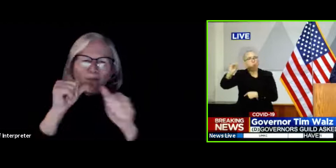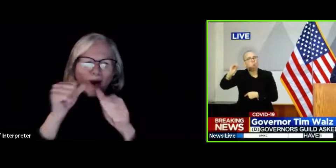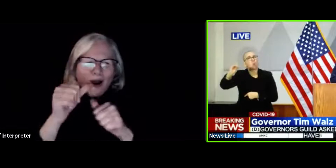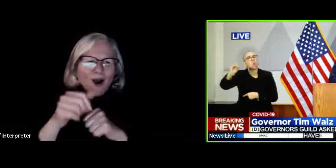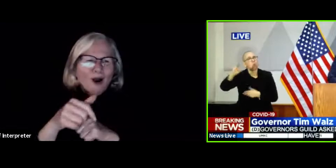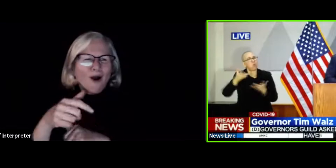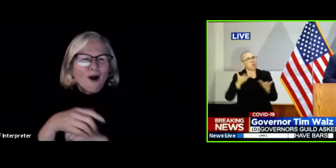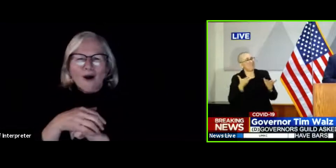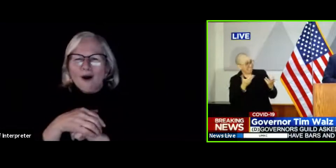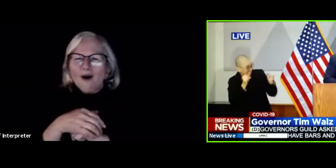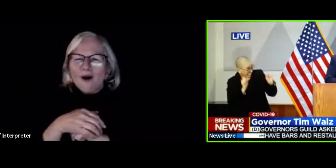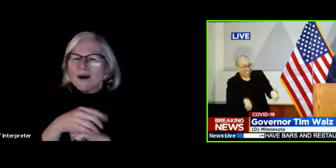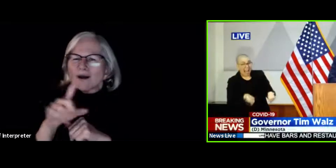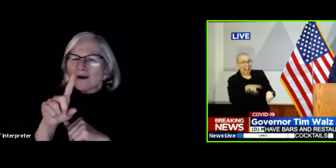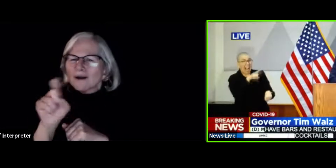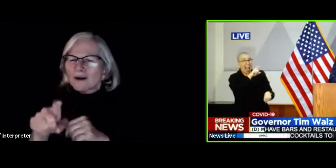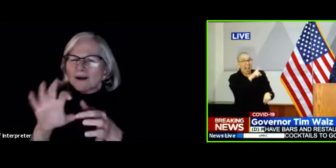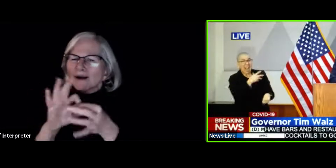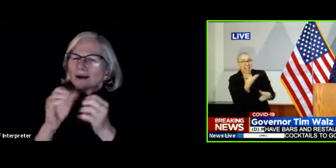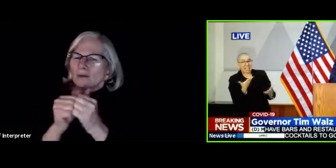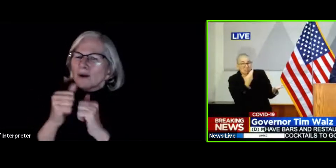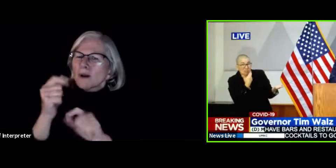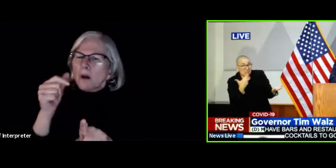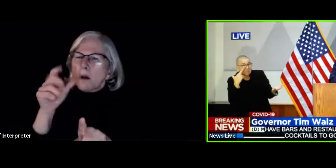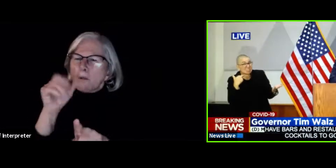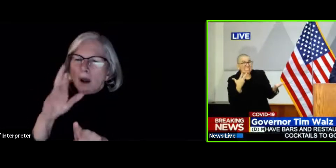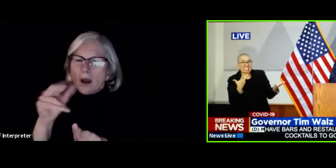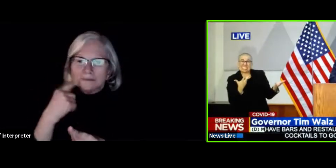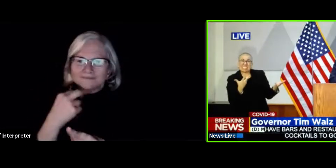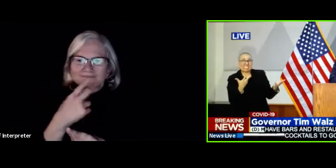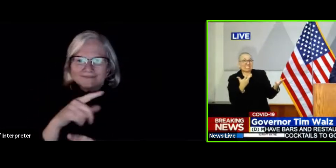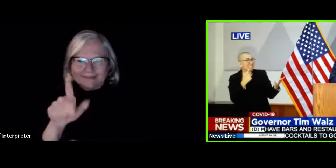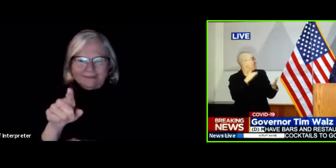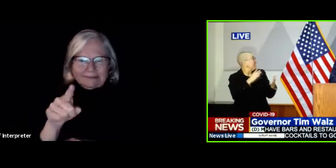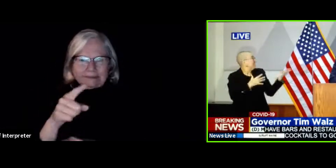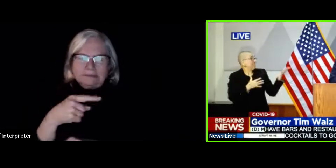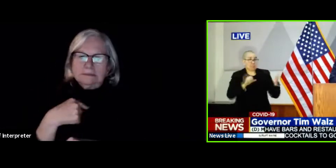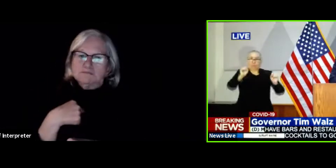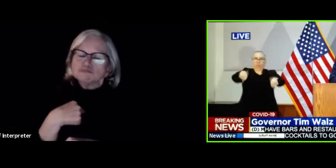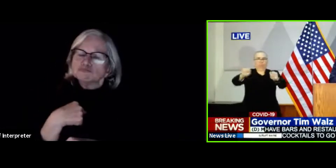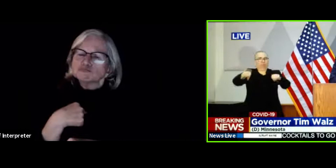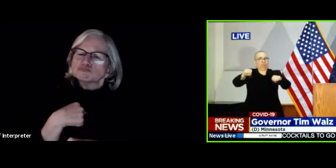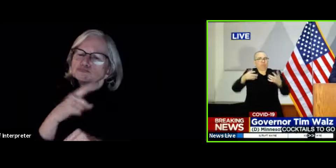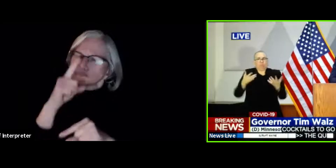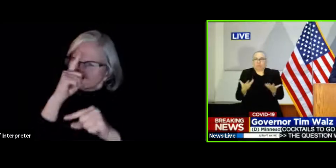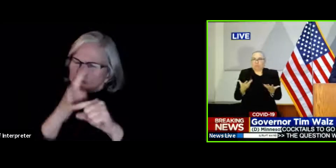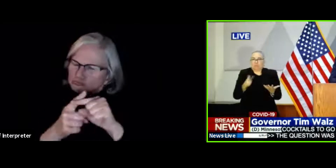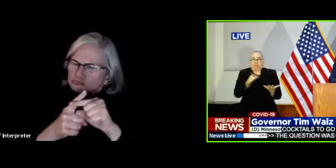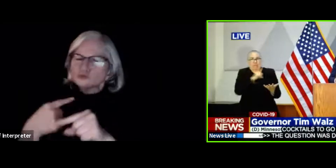RESTAURANTS. ONCE AGAIN, A LOT OF TALKS HAPPENED OVER THE WEEKEND AMONGST LEGISLATORS, THE BODIES ARE WORKING,